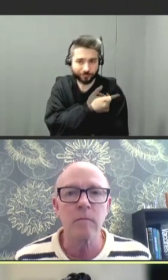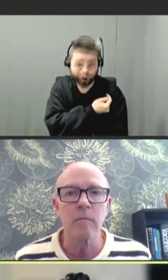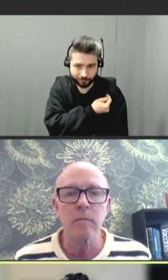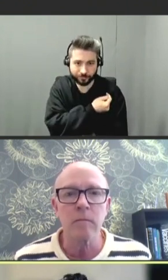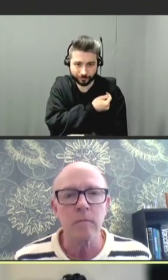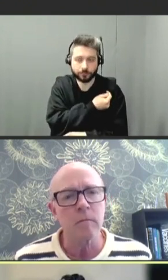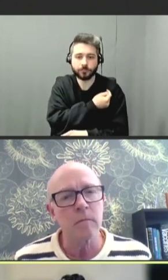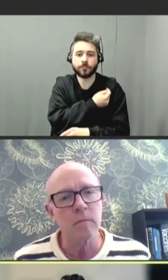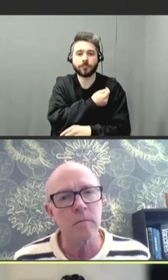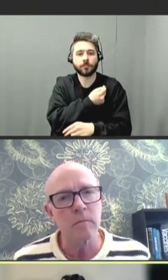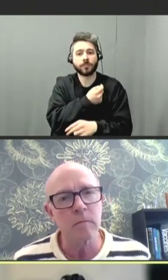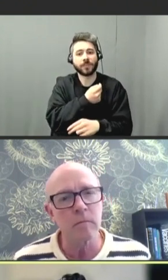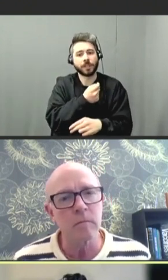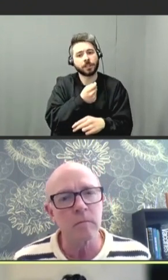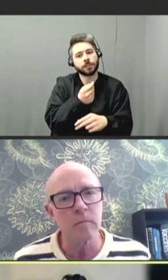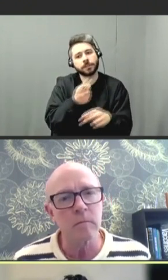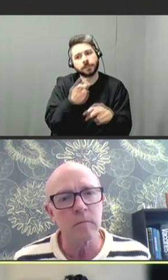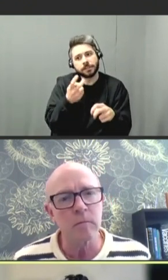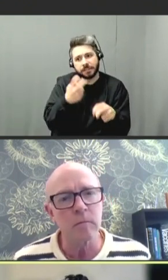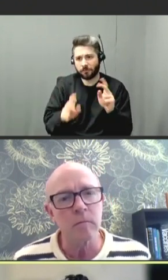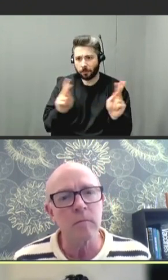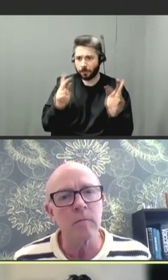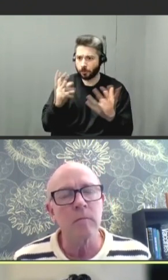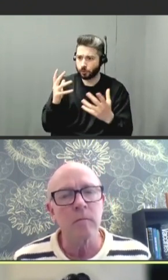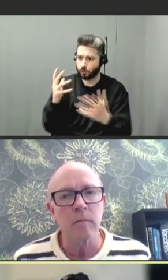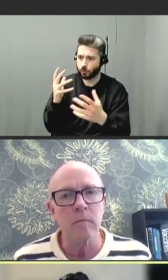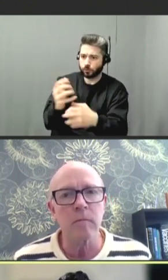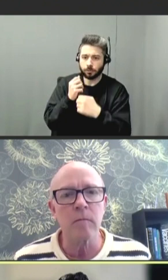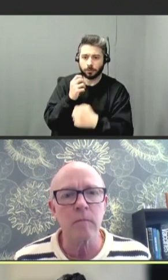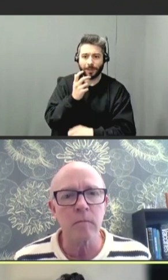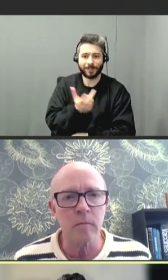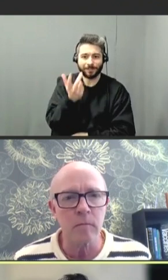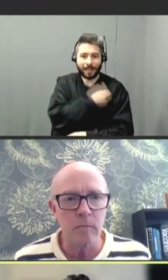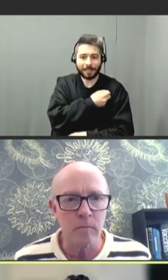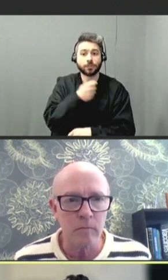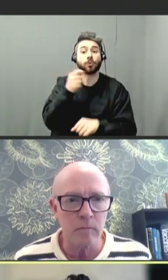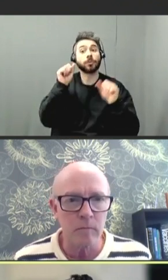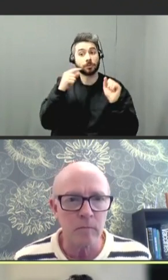it was very hard for folks to get the vaccine, so I can say locally for us, what was happening was